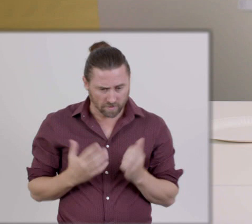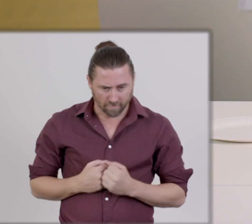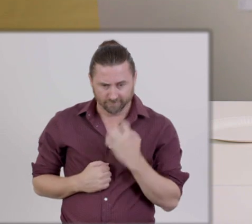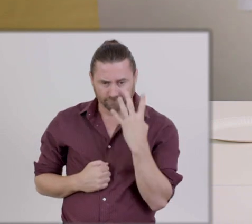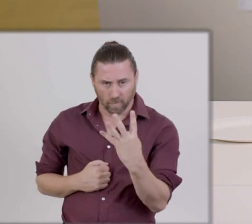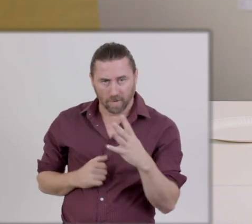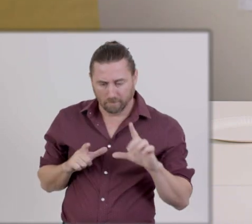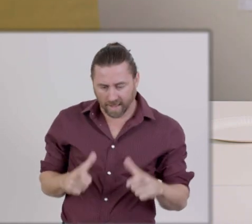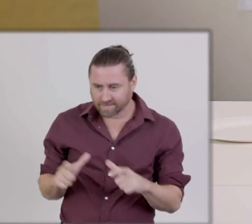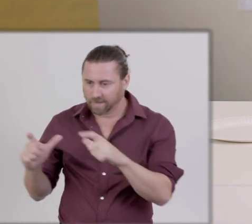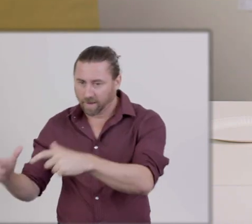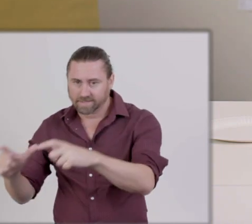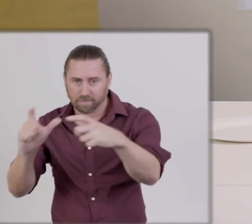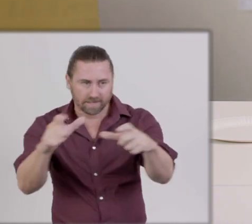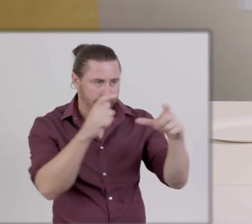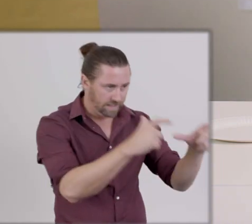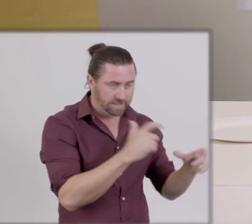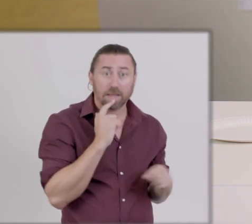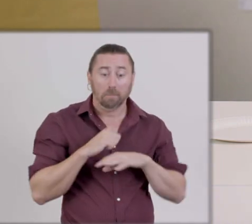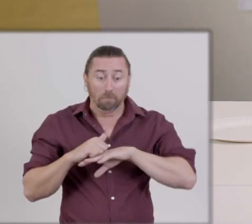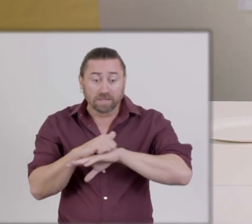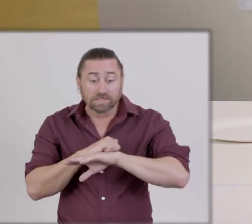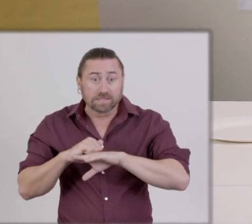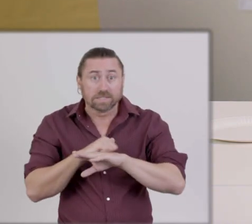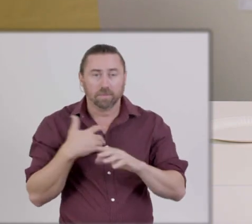Four plates altogether. We want to share the biscuits,